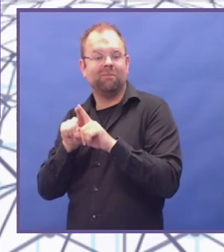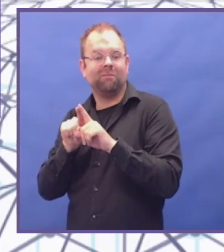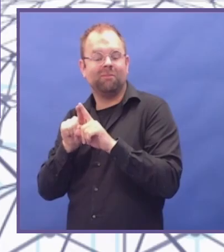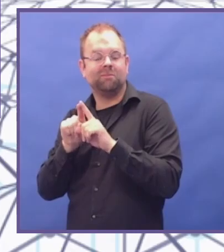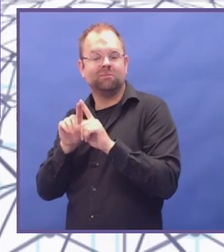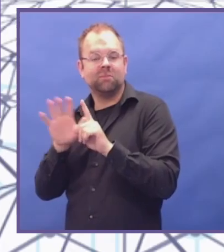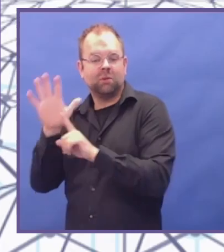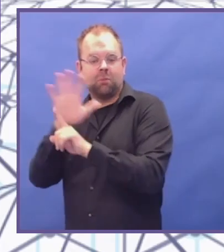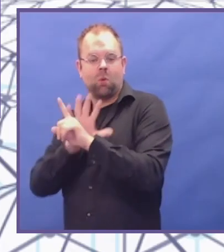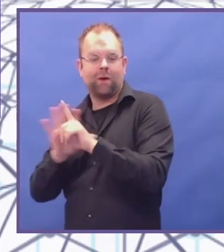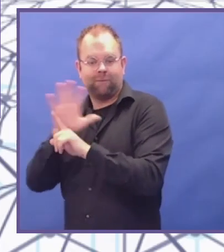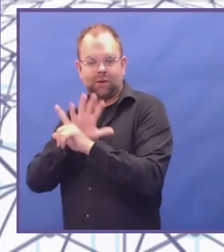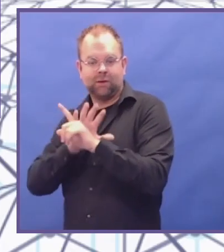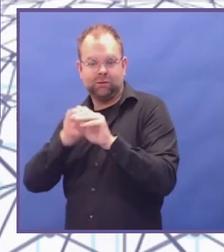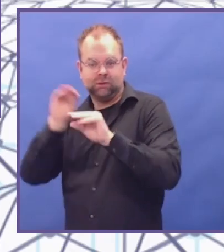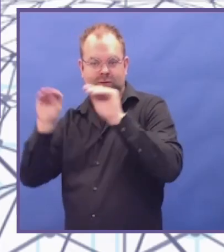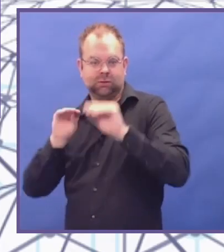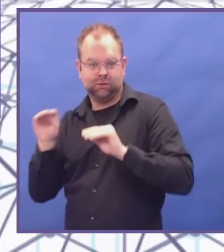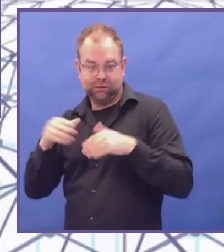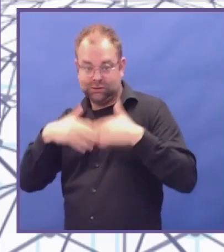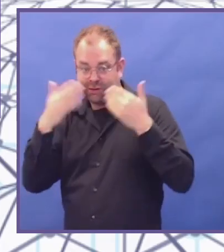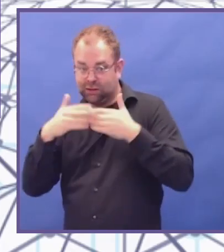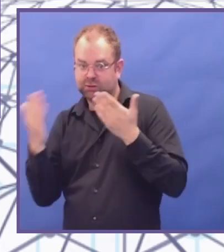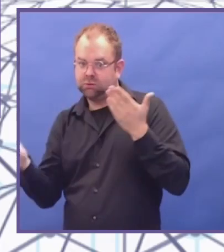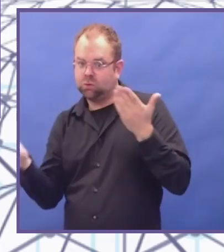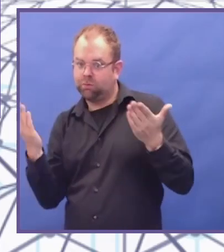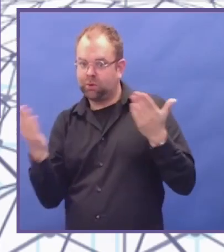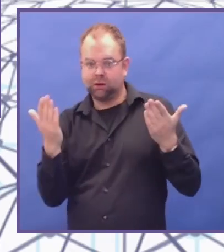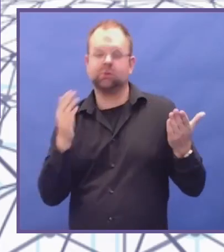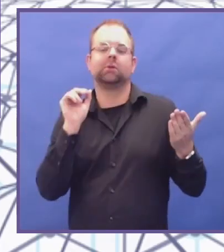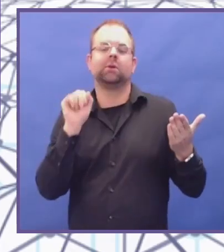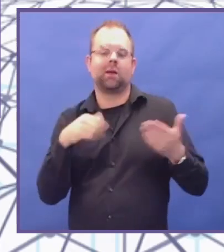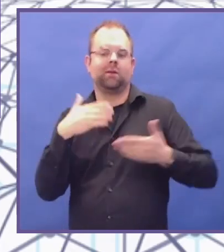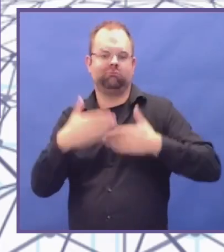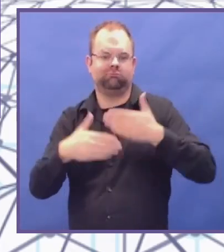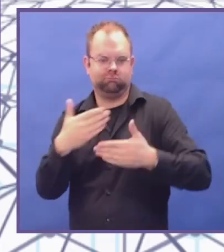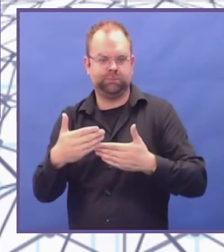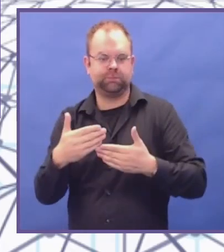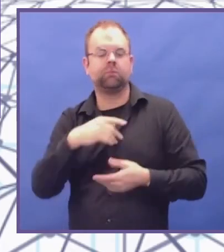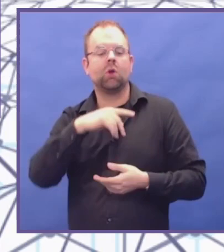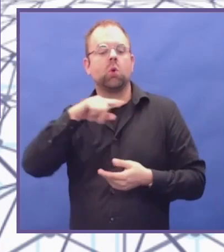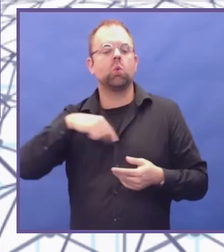like how a specific method of data collection might over or underestimate specific